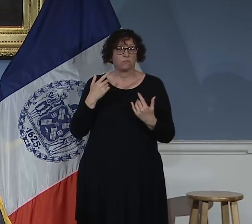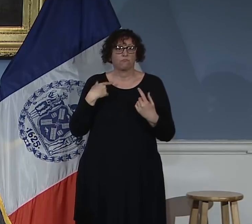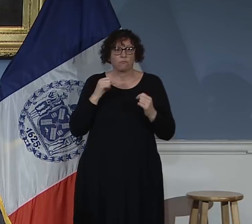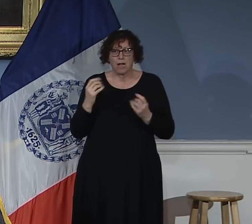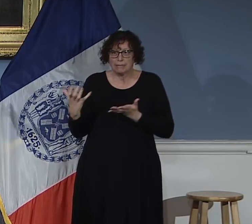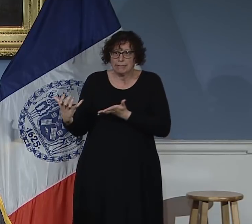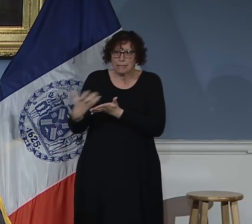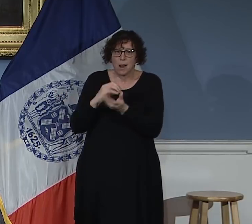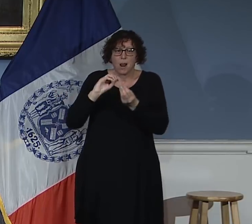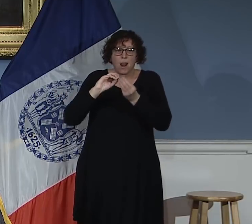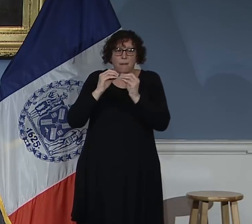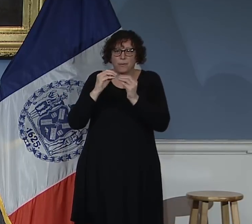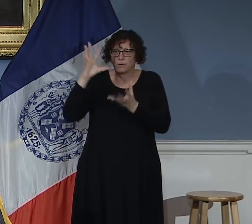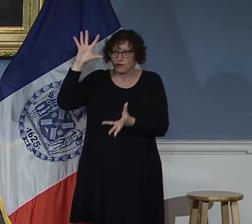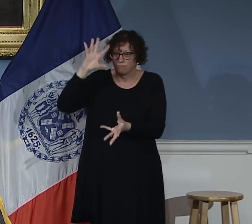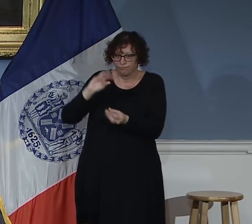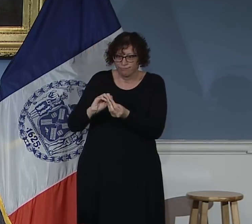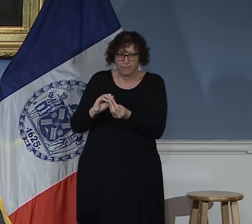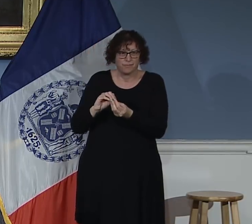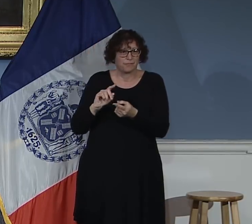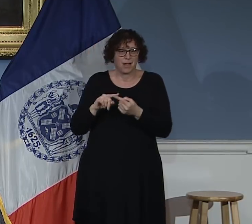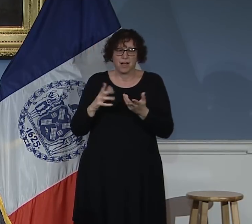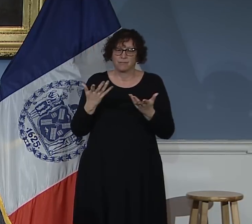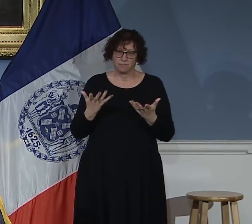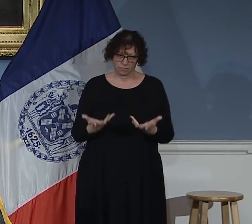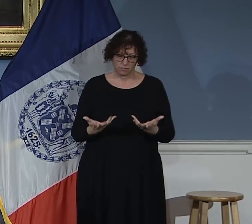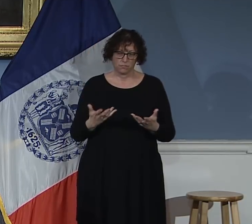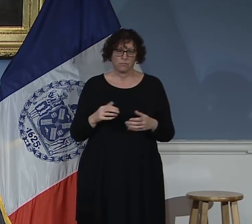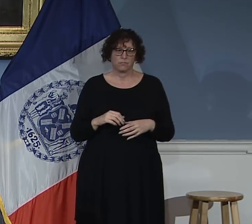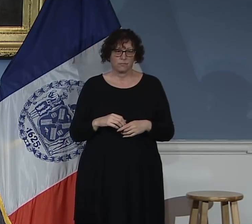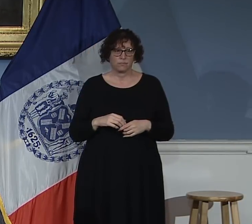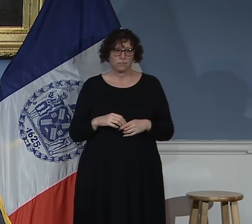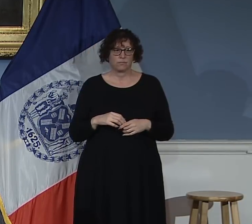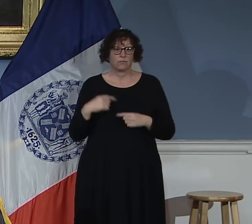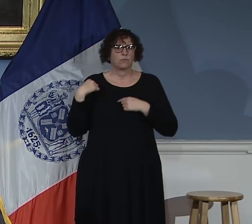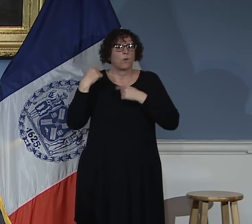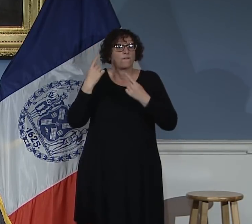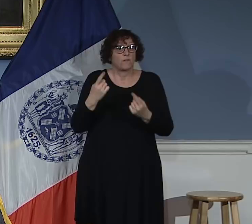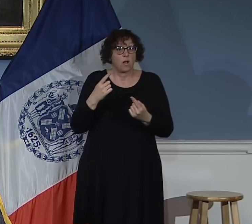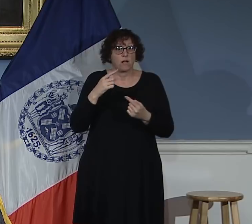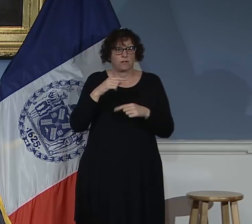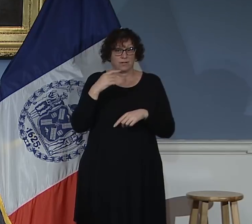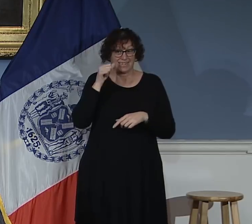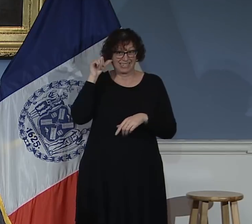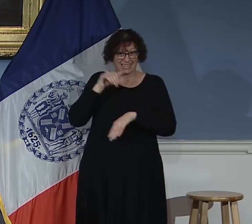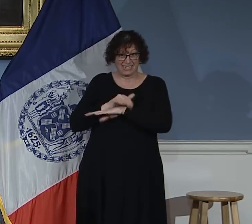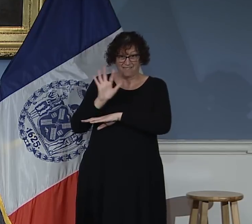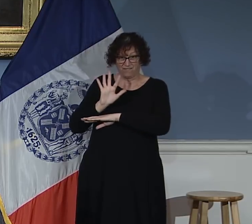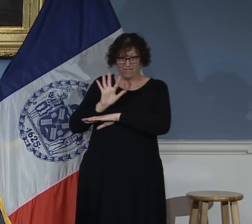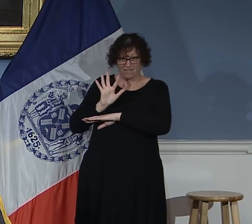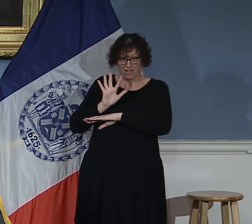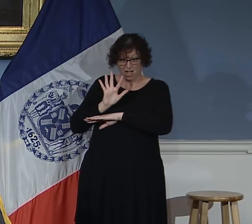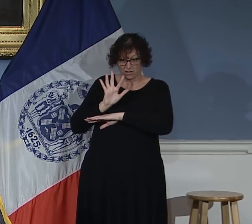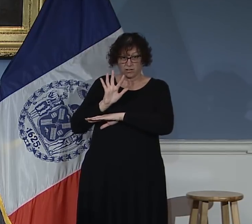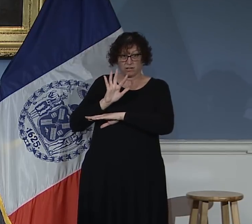GET THESE NUMBERS TO TIGHTEN UP. YU OCN AIAGMIE,N THERE'S SO MUCH OF AN INFORMATION LOFW . WE'RE TRYING TO GET EVERYTHING